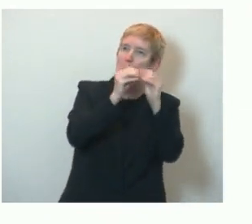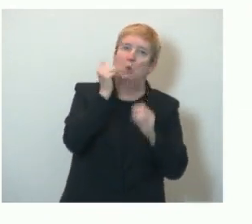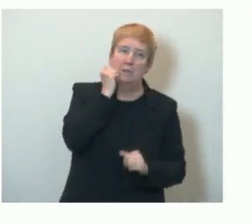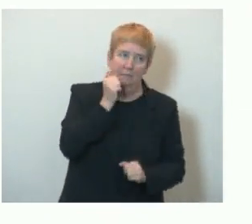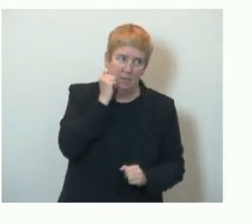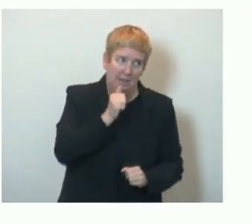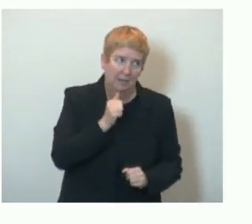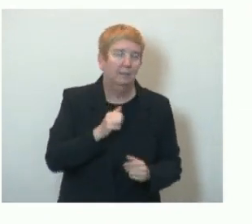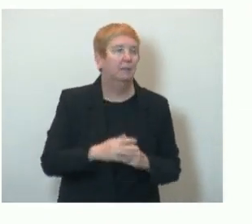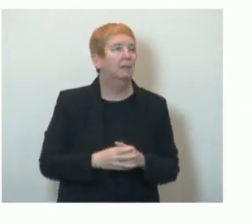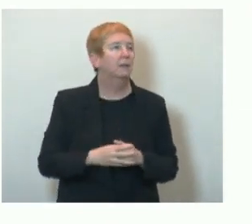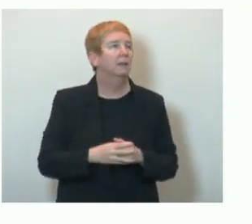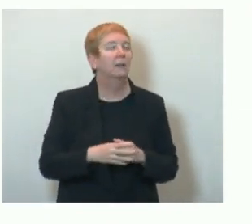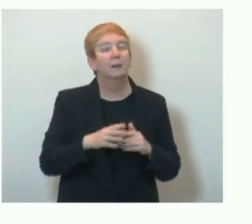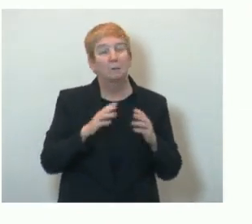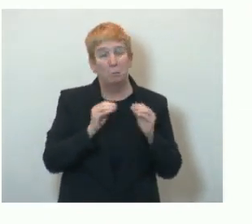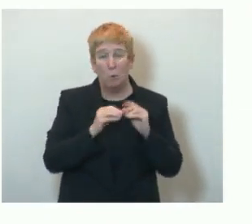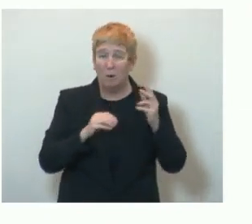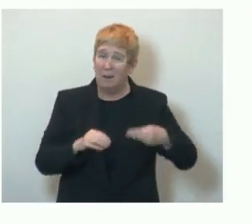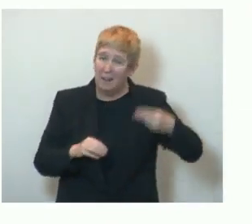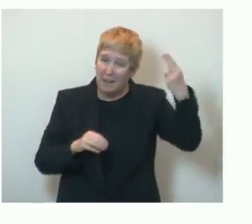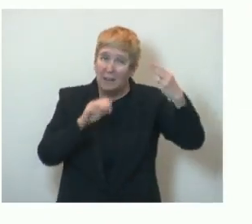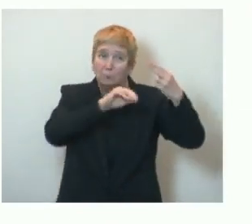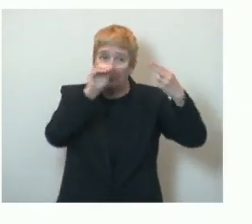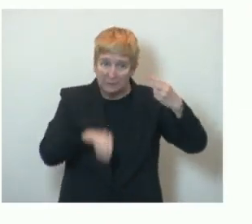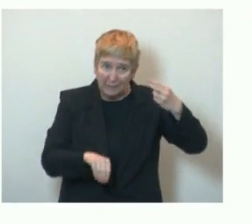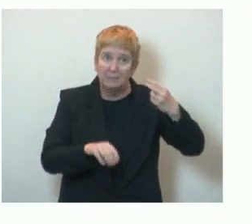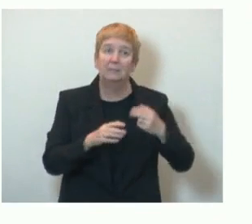CAN SEE THAT THAT ACTUALLY HAS A STUDY UPHILL SLOPE.